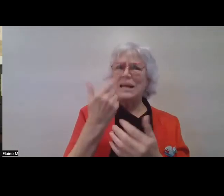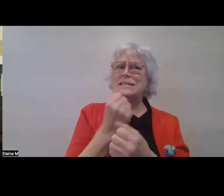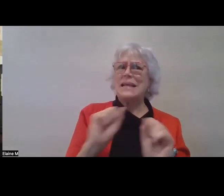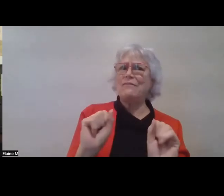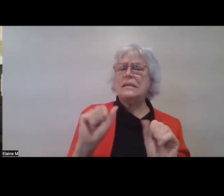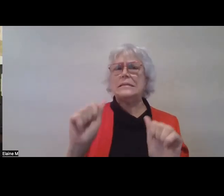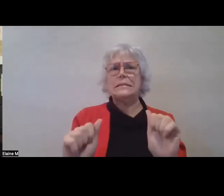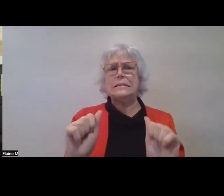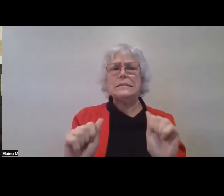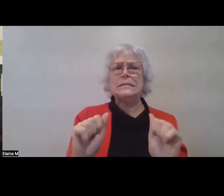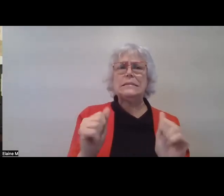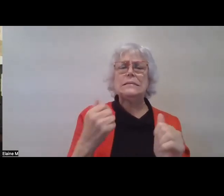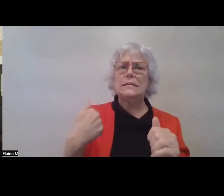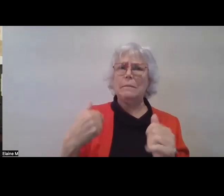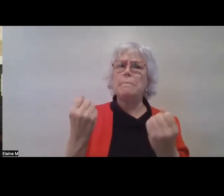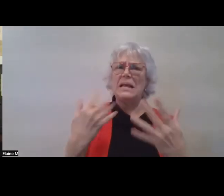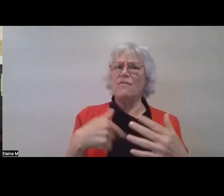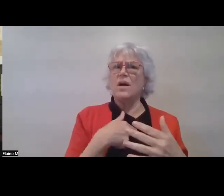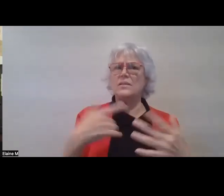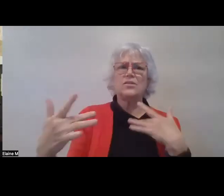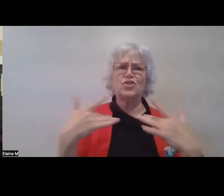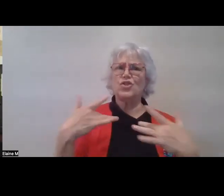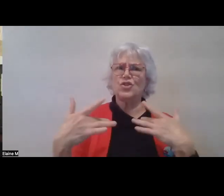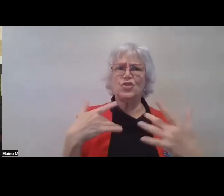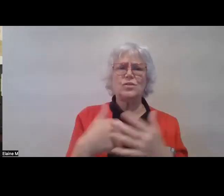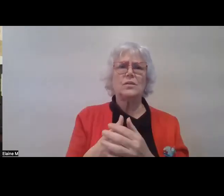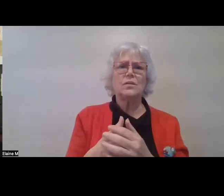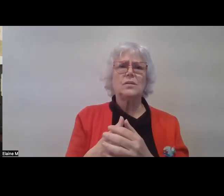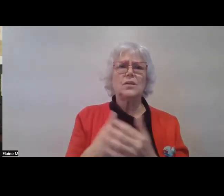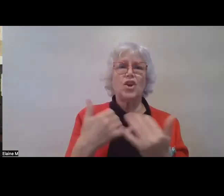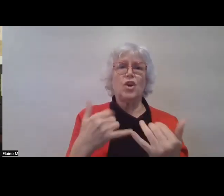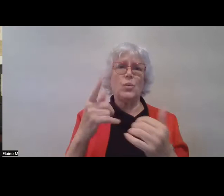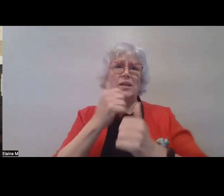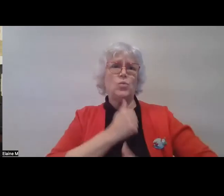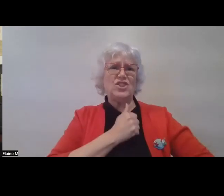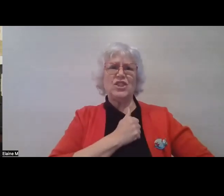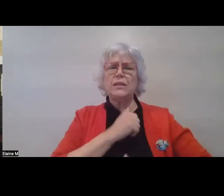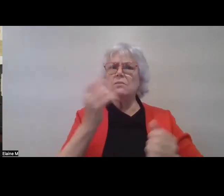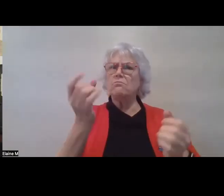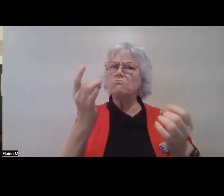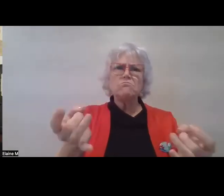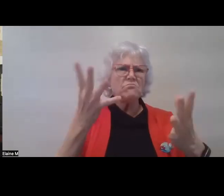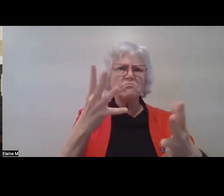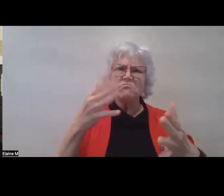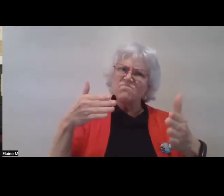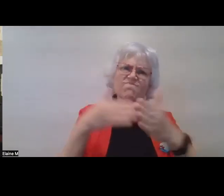of us going there. The current regime is quite violent against women, queer people,